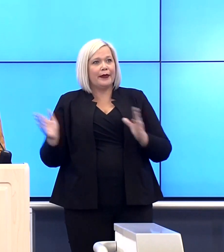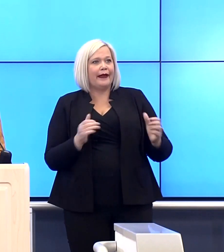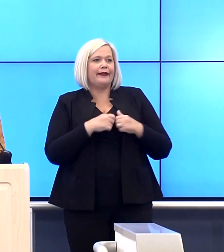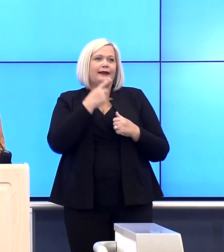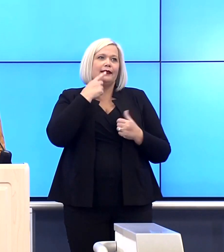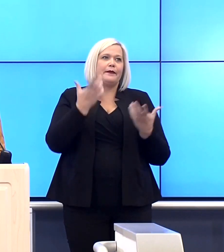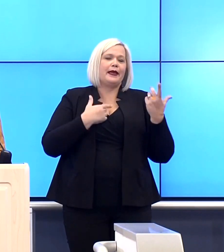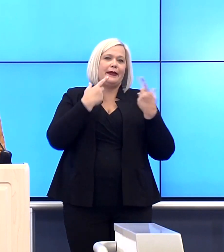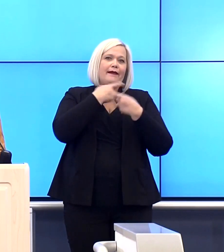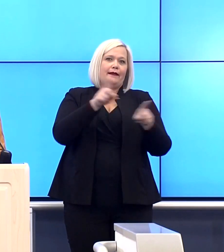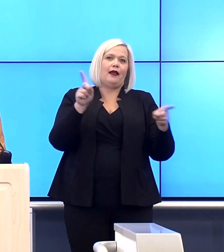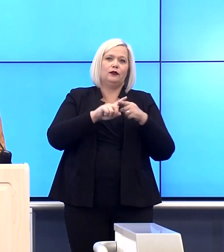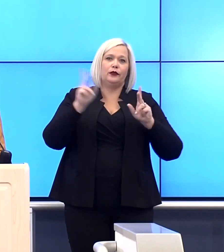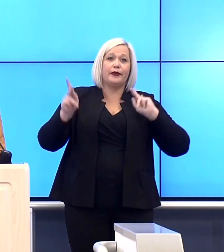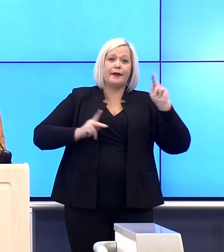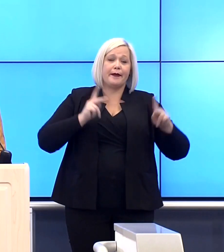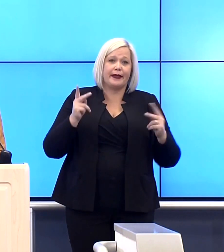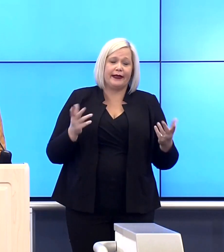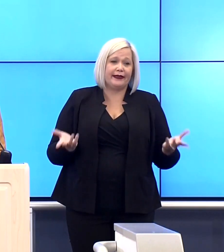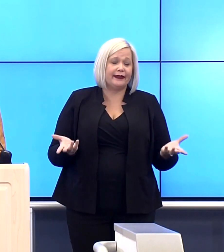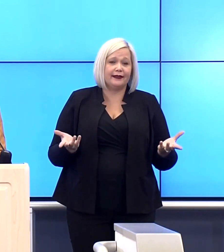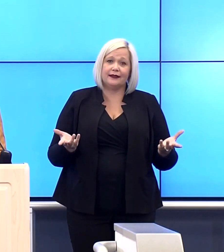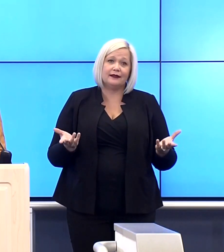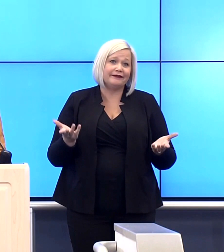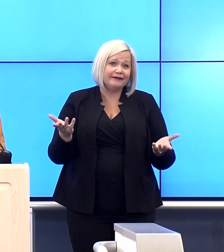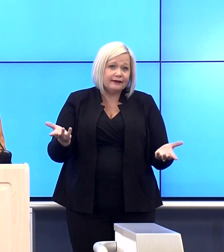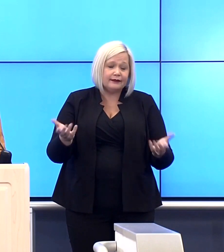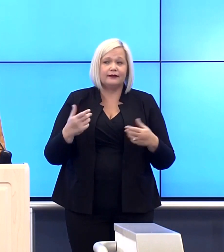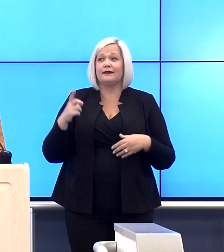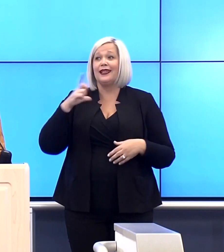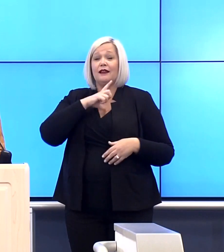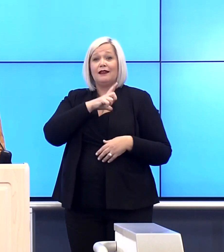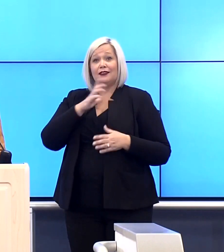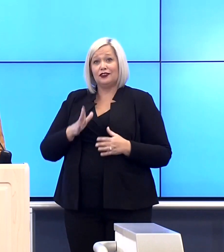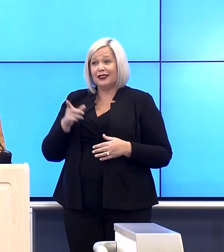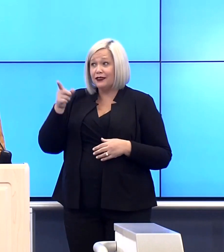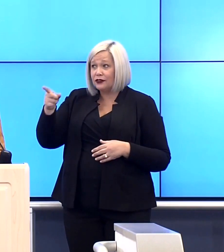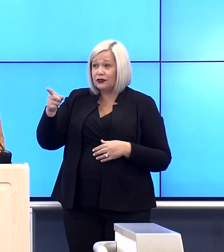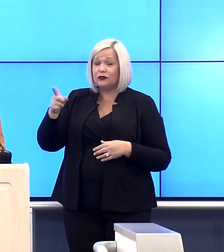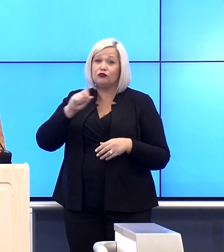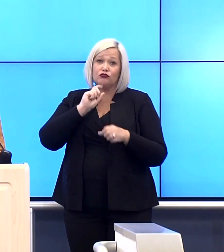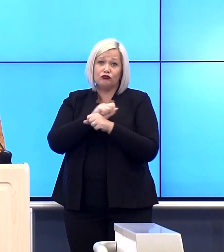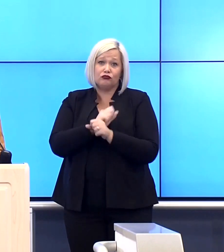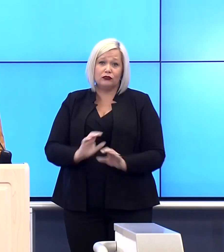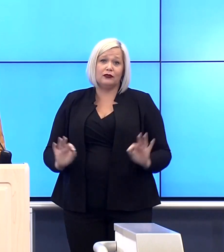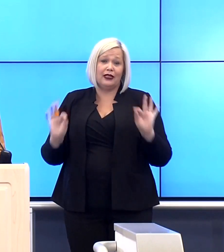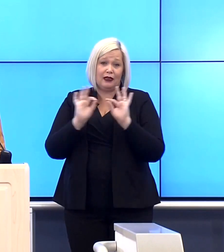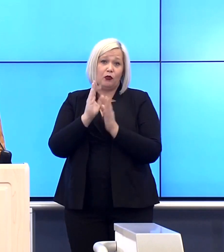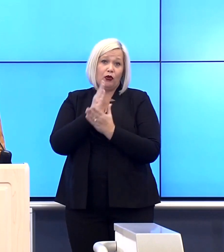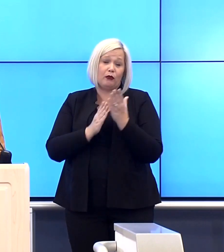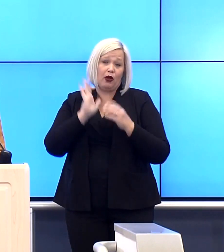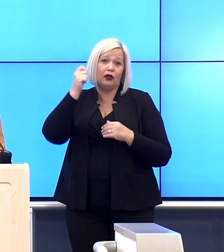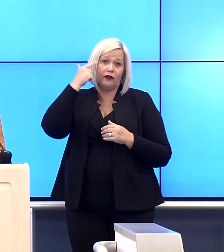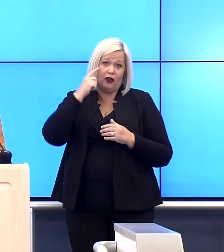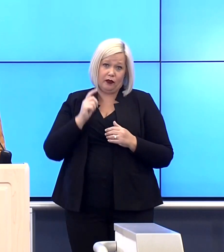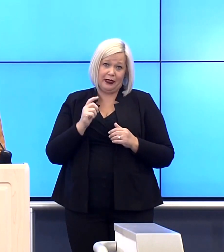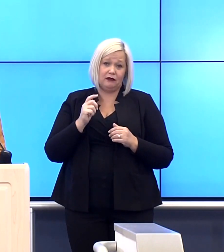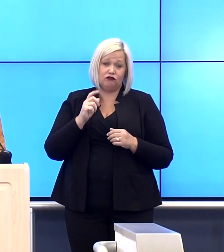AND THERE WASN’T ONE. OTHER THAN DOING SOME PUBLIC OTHER THAN DOING SOME PUBLIC SERVICE ANNOUNCEMENTS. SERVICE ANNOUNCEMENTS. YOU KNOW, THE LEGISLATURE IS AN